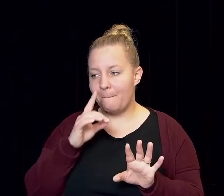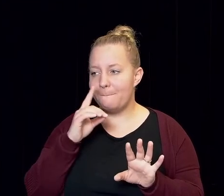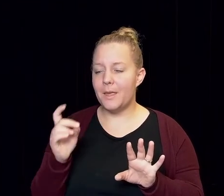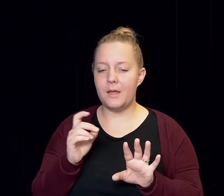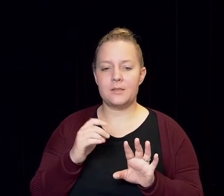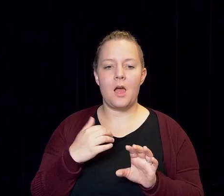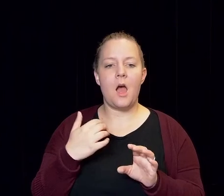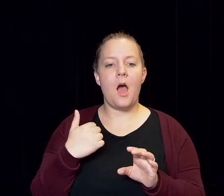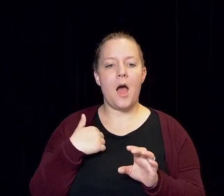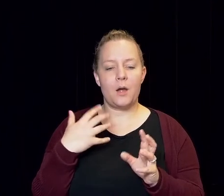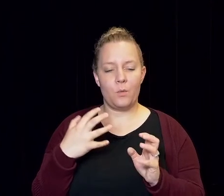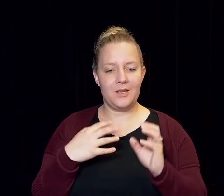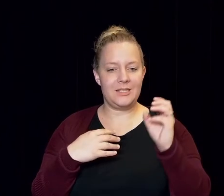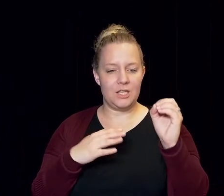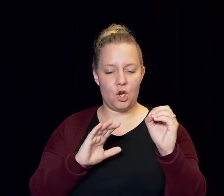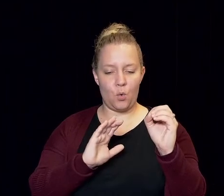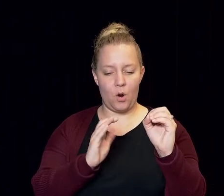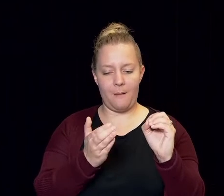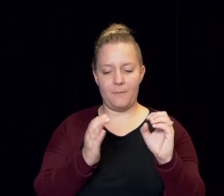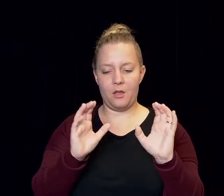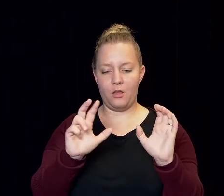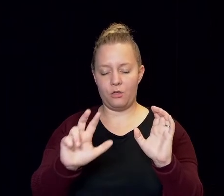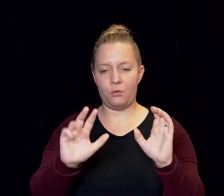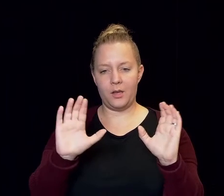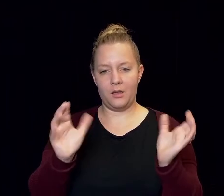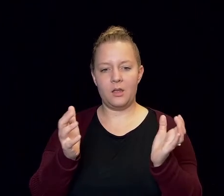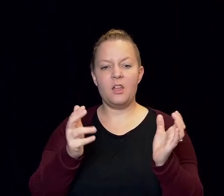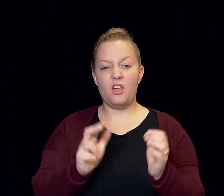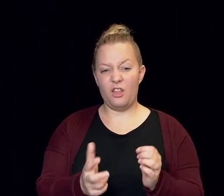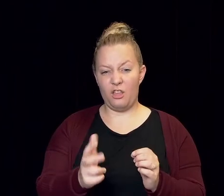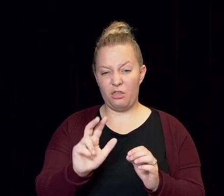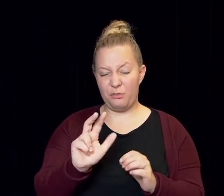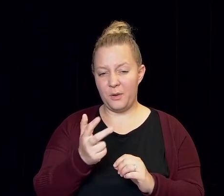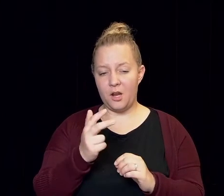0 comma 3, which means that there's a $3 processing fee per order but we actually didn't